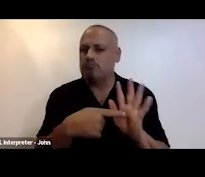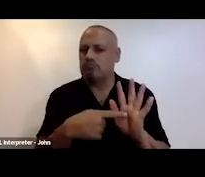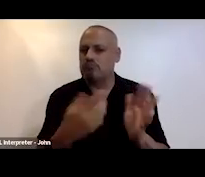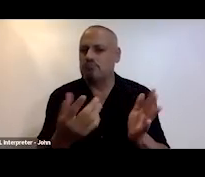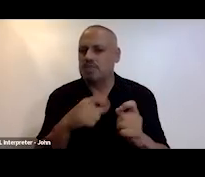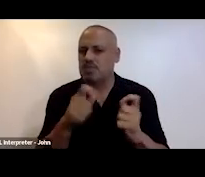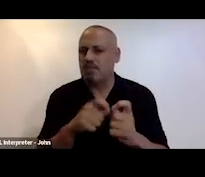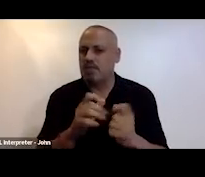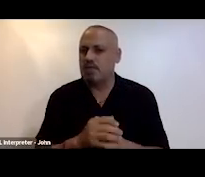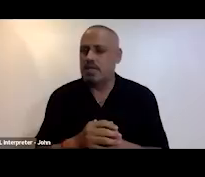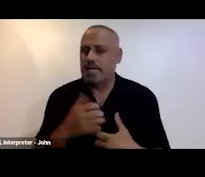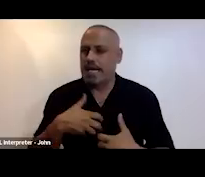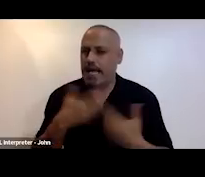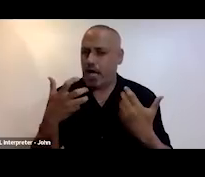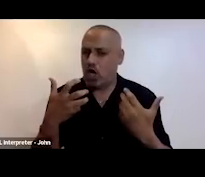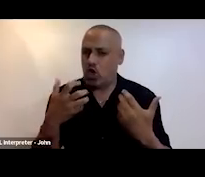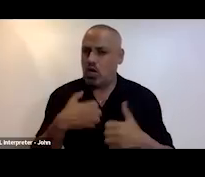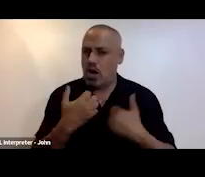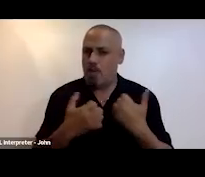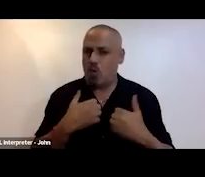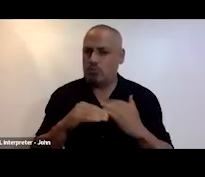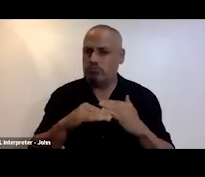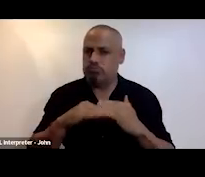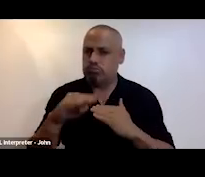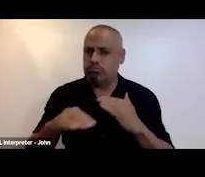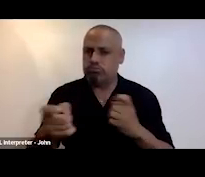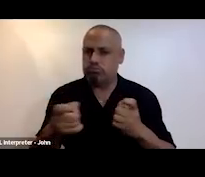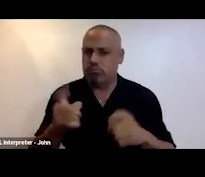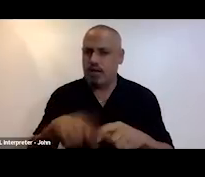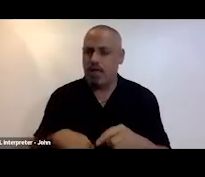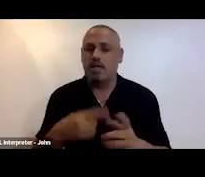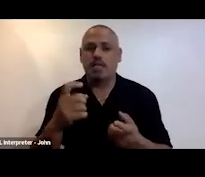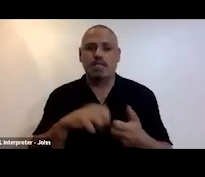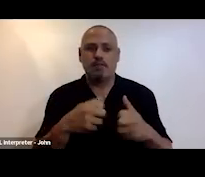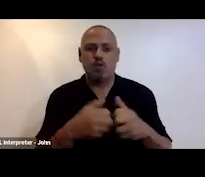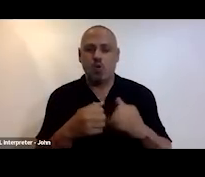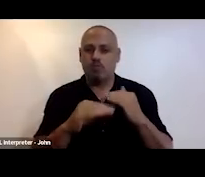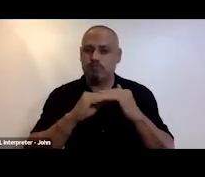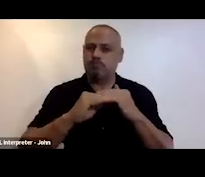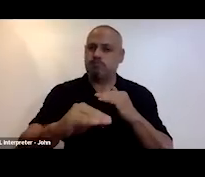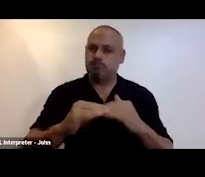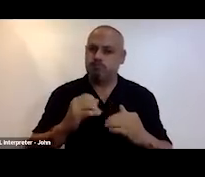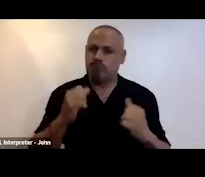is that anger and emotional dysregulation, so difficulty maintaining the intense emotions that one is having,